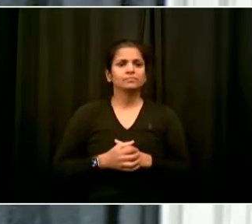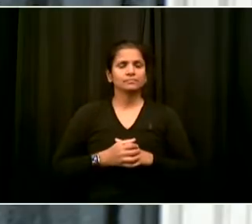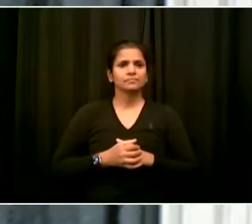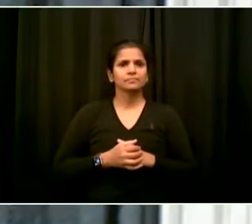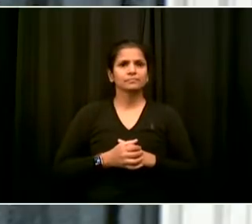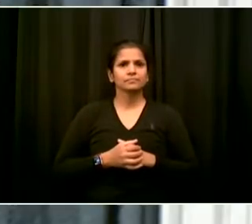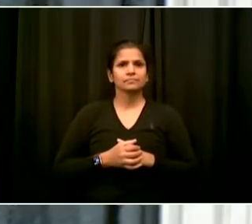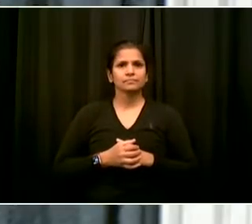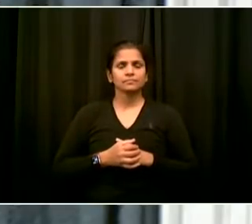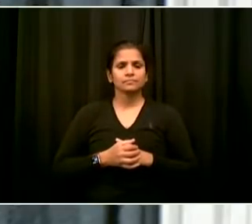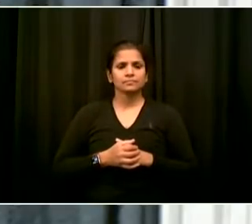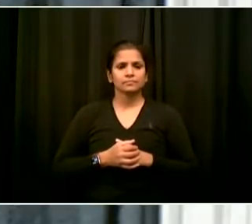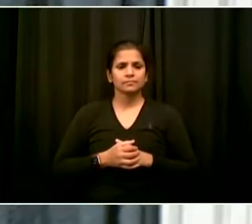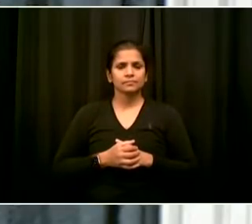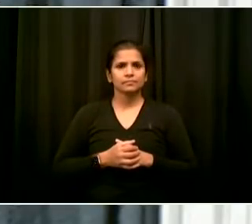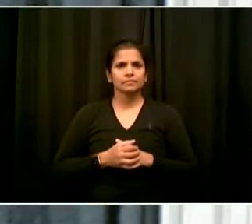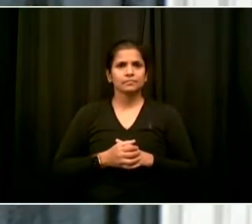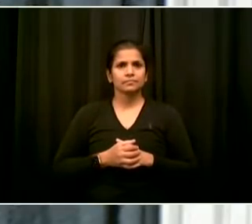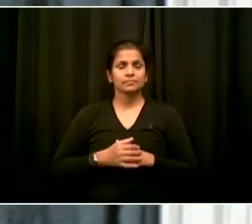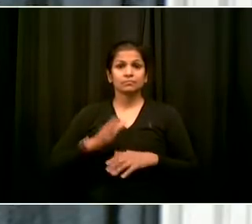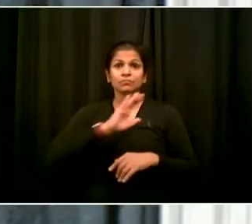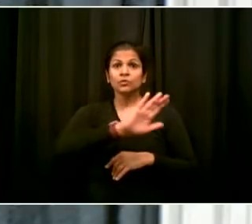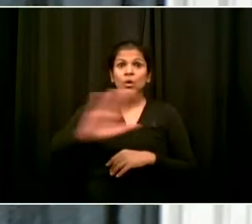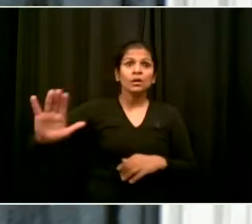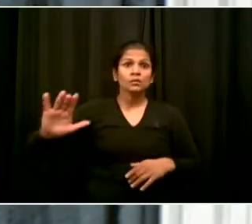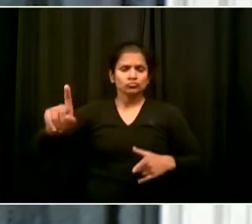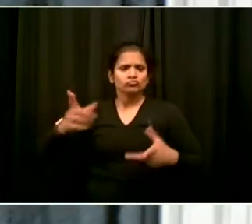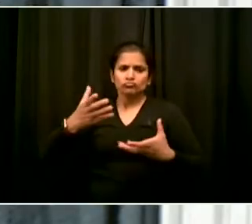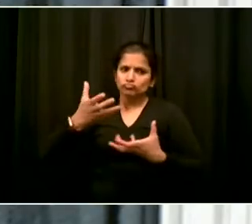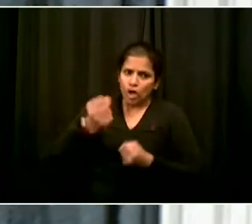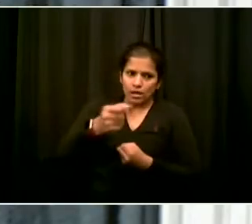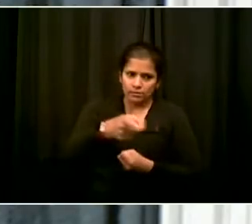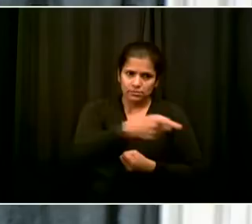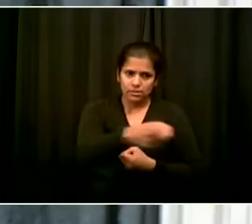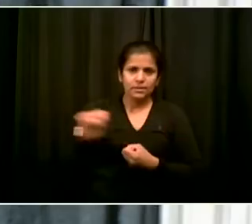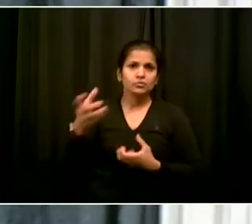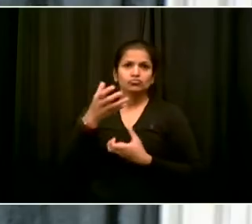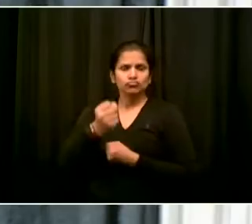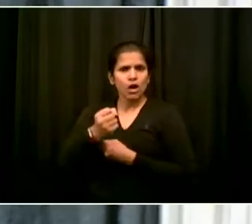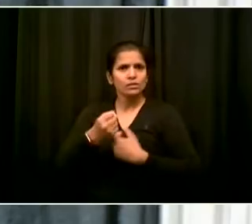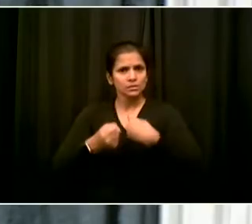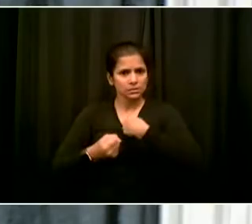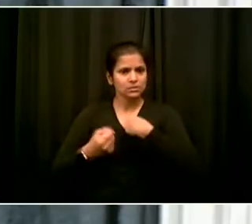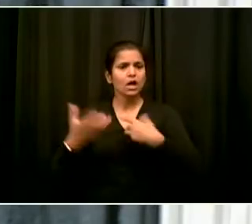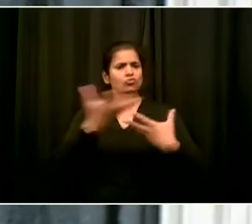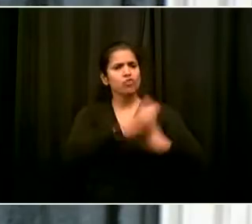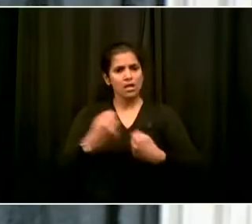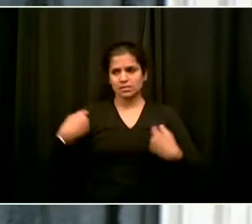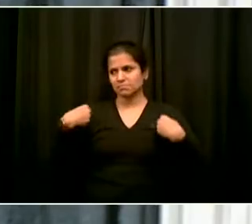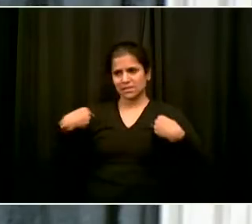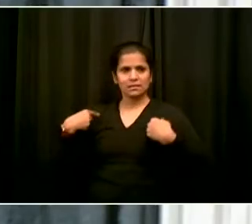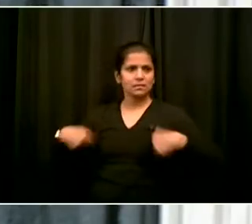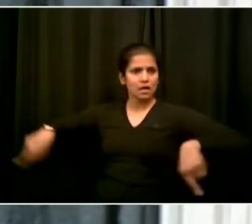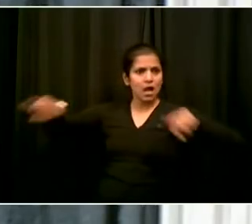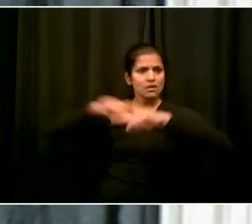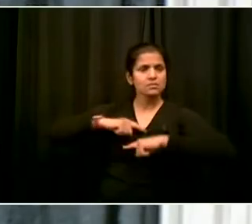ROAD AHEAD OF US. BUILDING TRUST HAS TO BE INTEGRAL TO OUR PREPARATION, AS INTEGRAL AS STORAGE AND